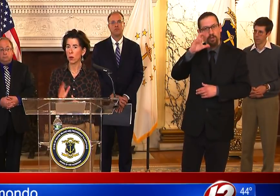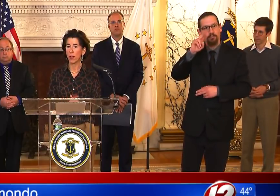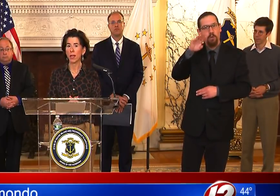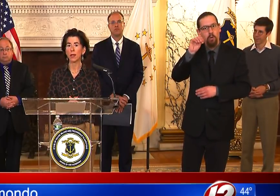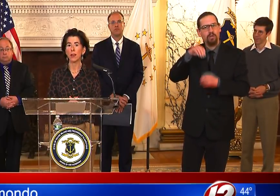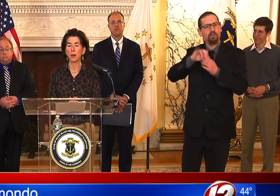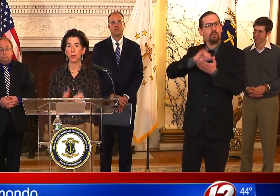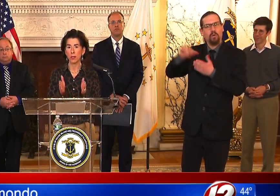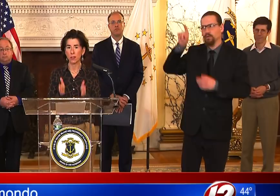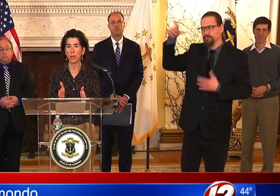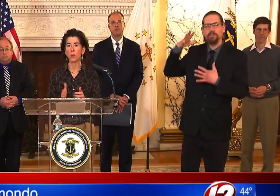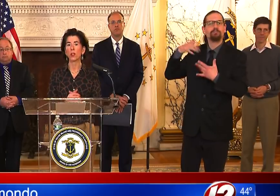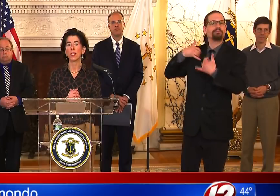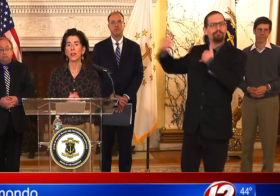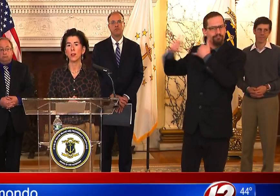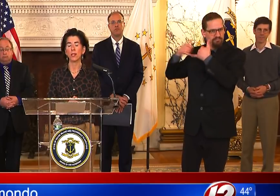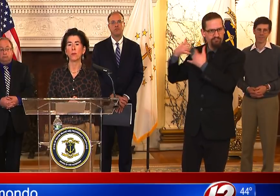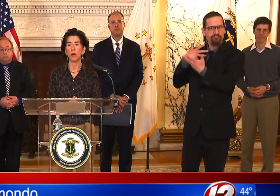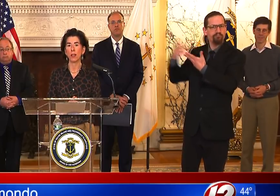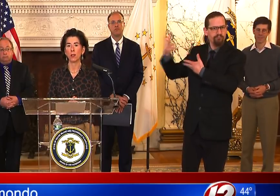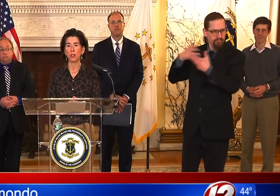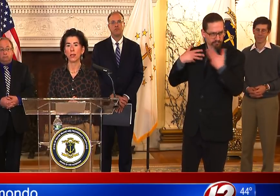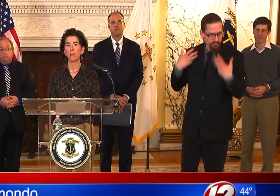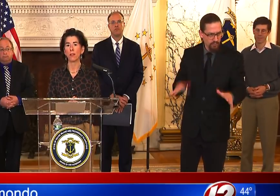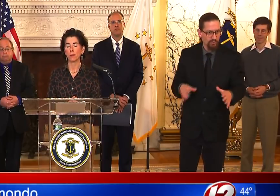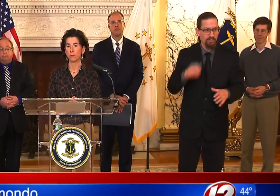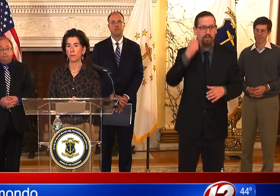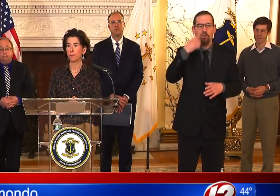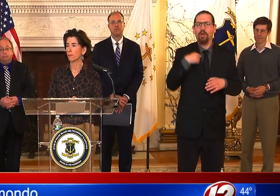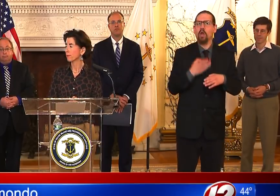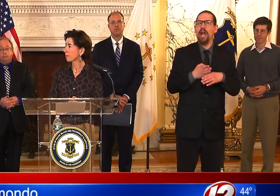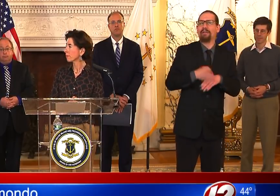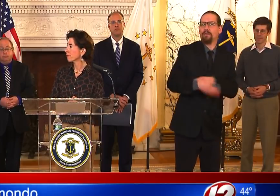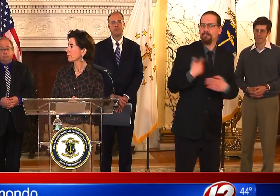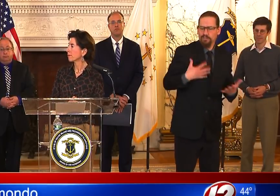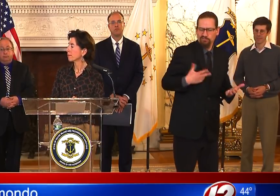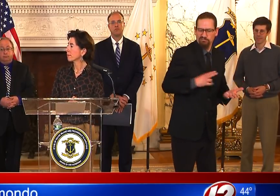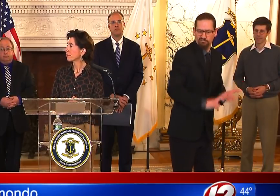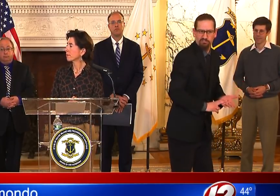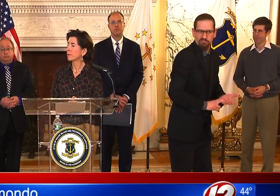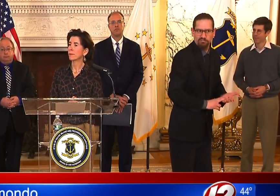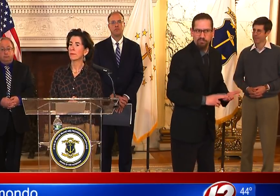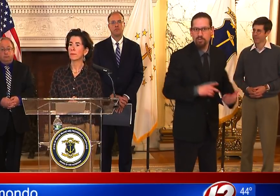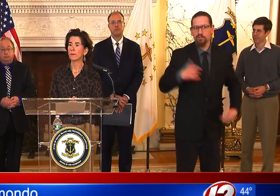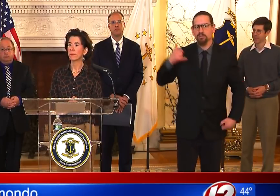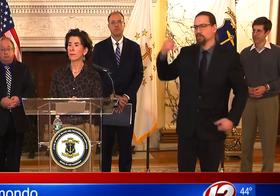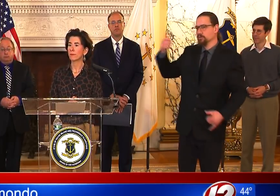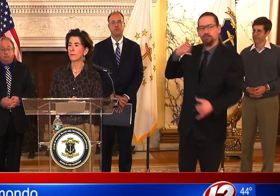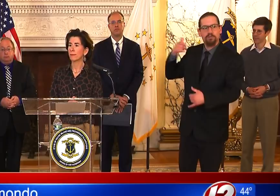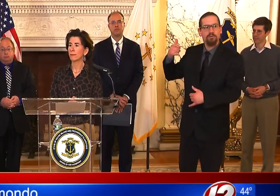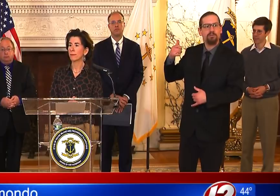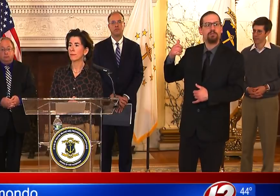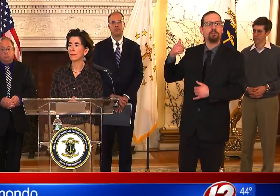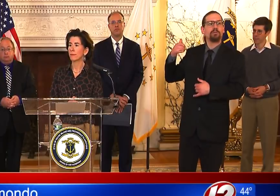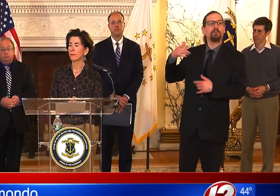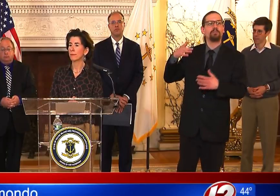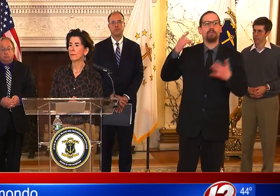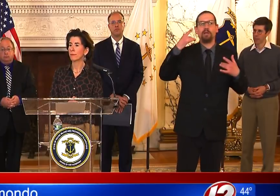WE CHATTED ABOUT IT. IF HE FEELS IT IS IMPORTANT FOR HIM TO TAKE CREDIT TOMATO GO